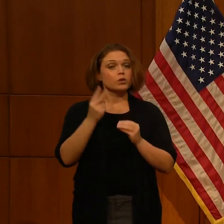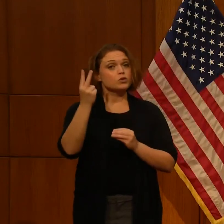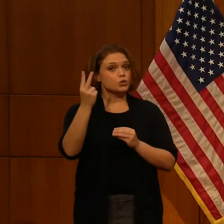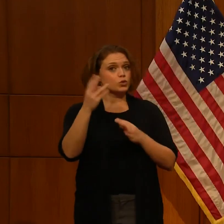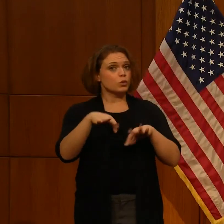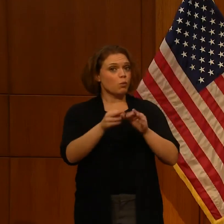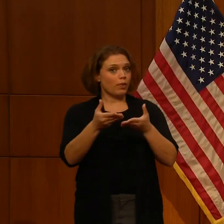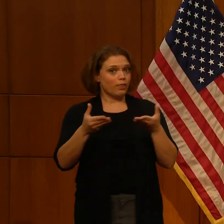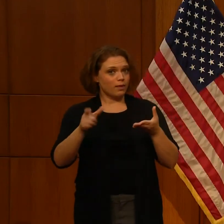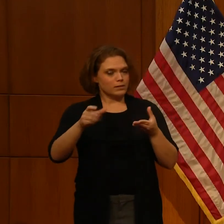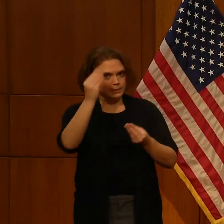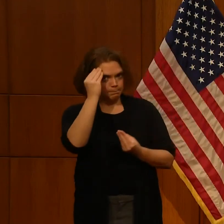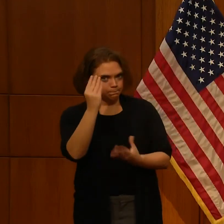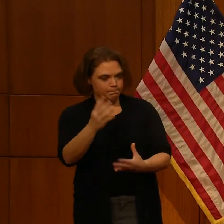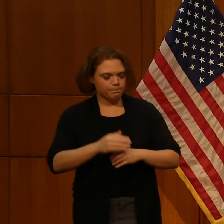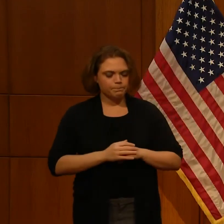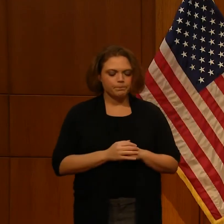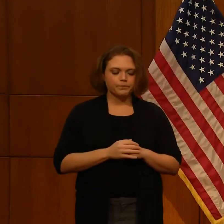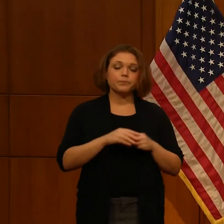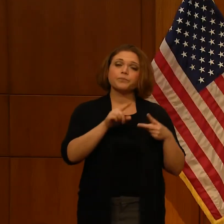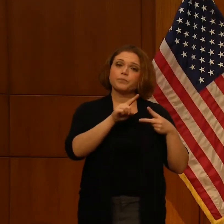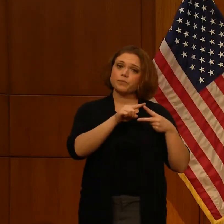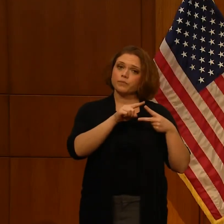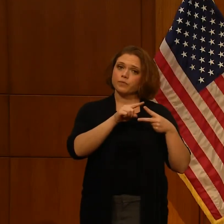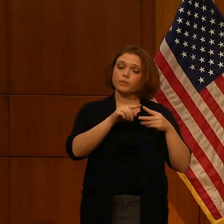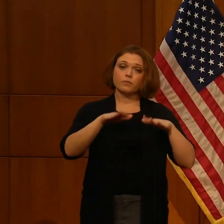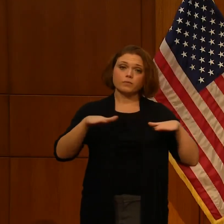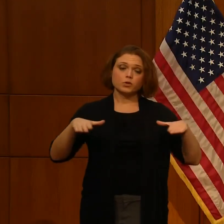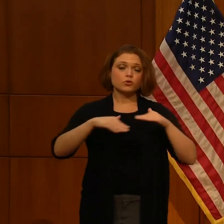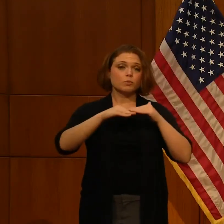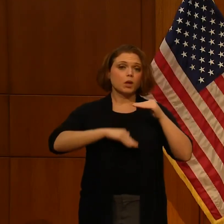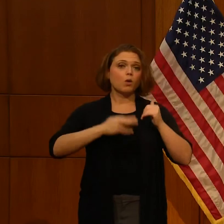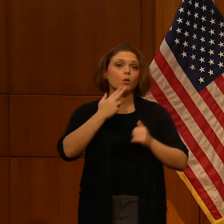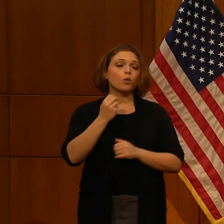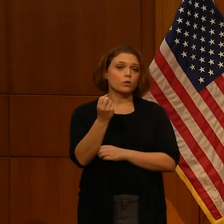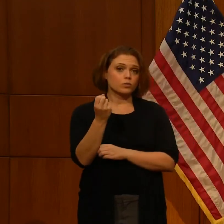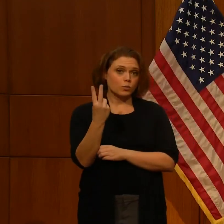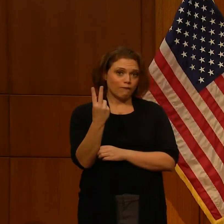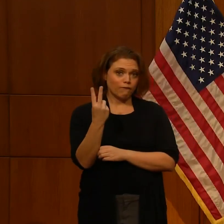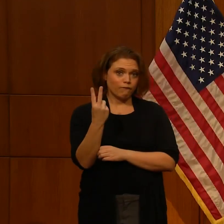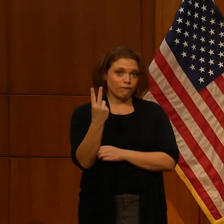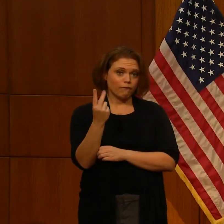BIT LONGER. THERE ARE TWO